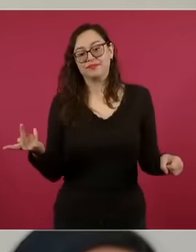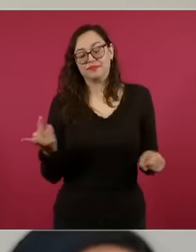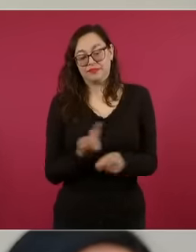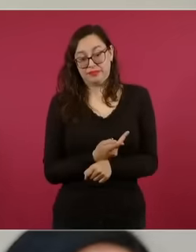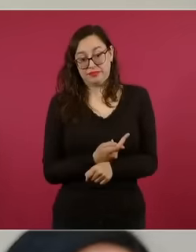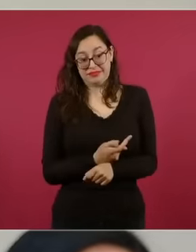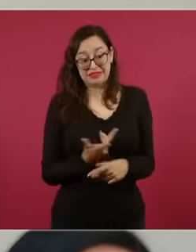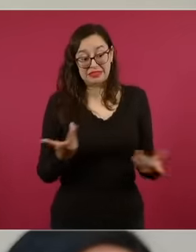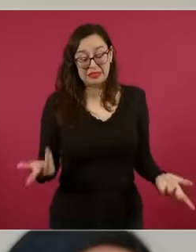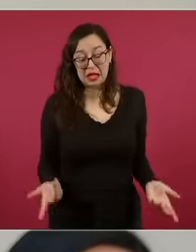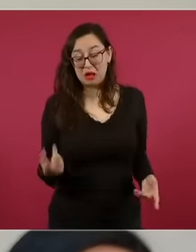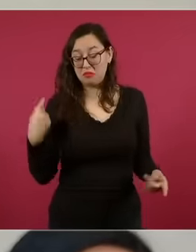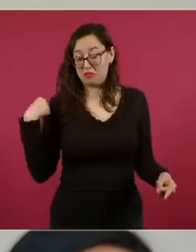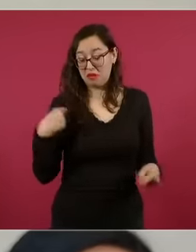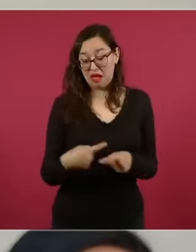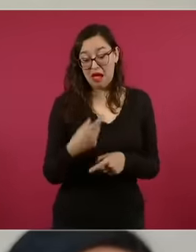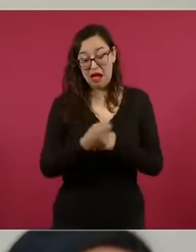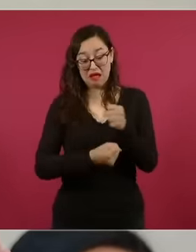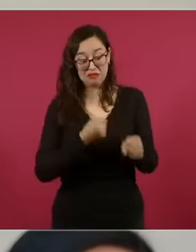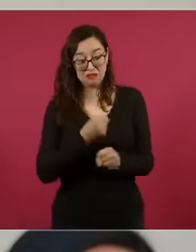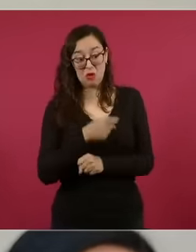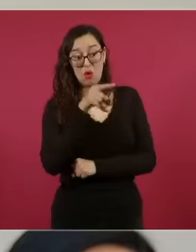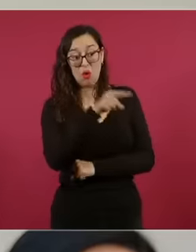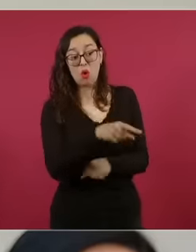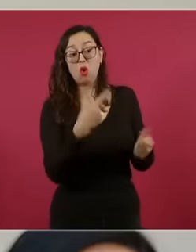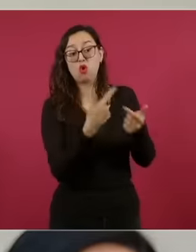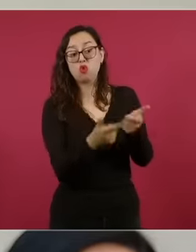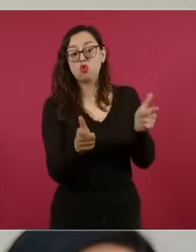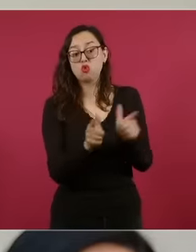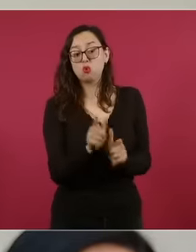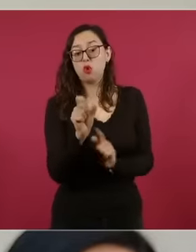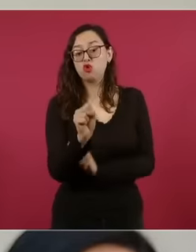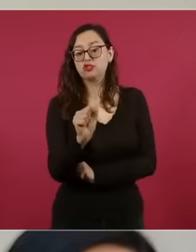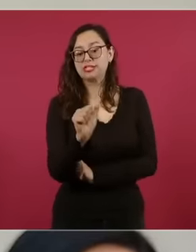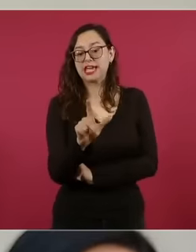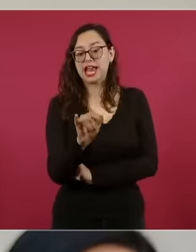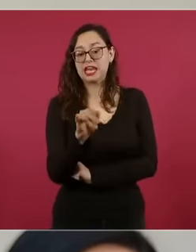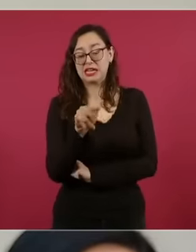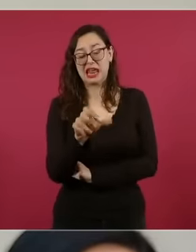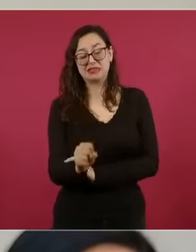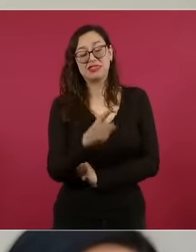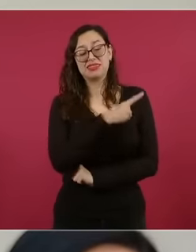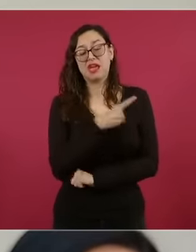million pesos eh one of these files some of that amount of money You are in the